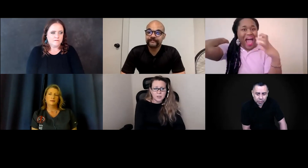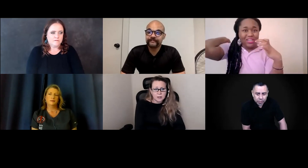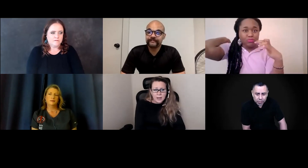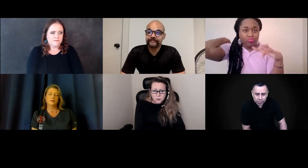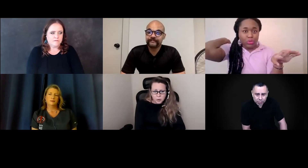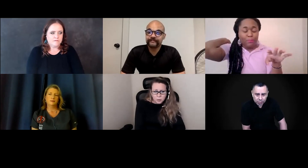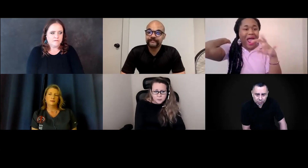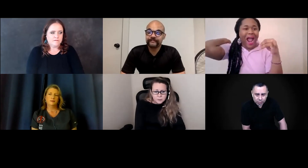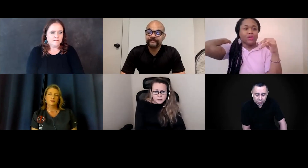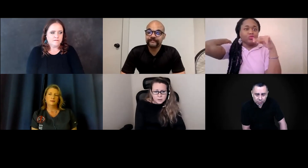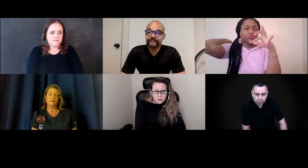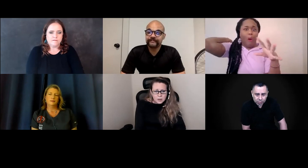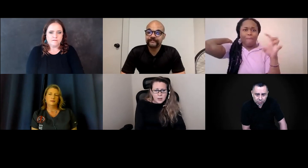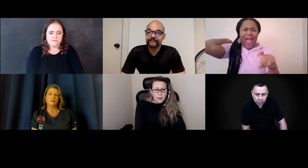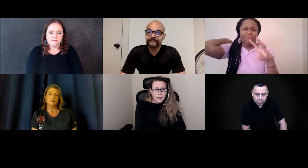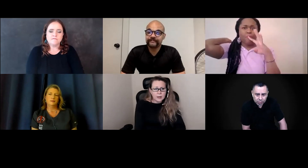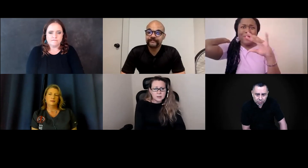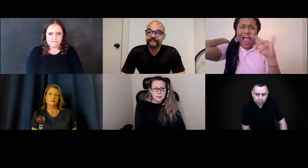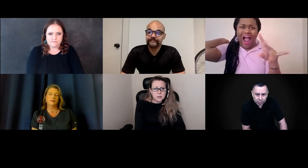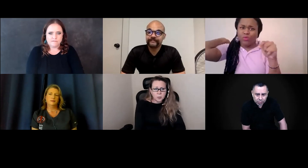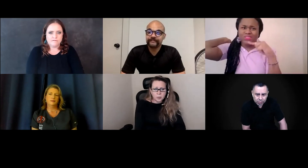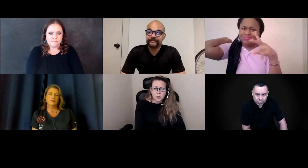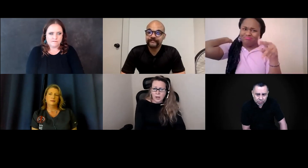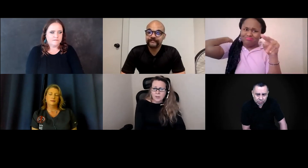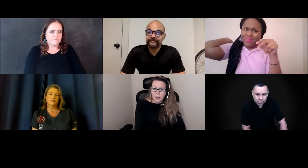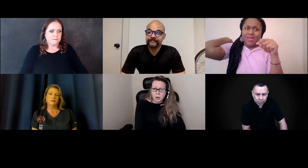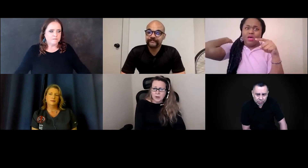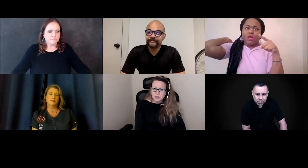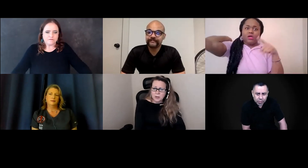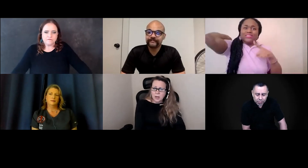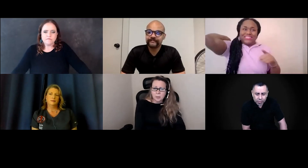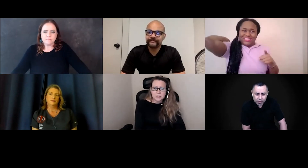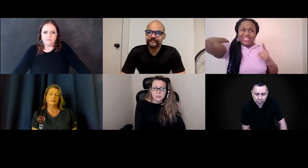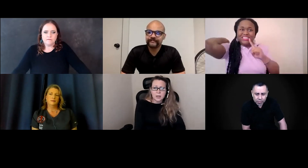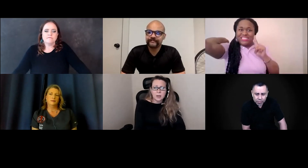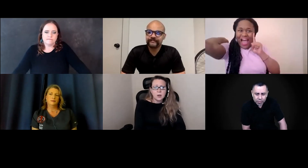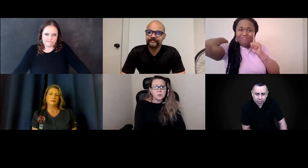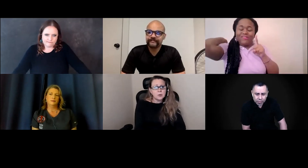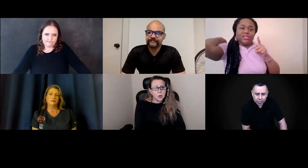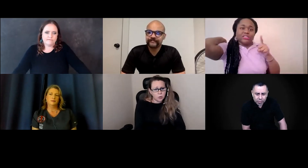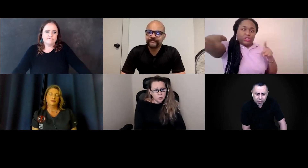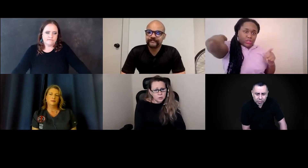of the classroom. The interpreter at that moment would have to say no, this person is deaf.